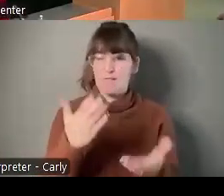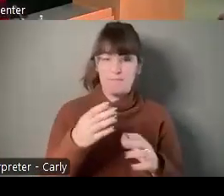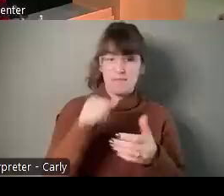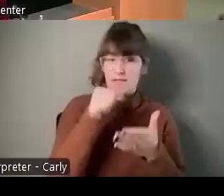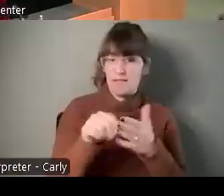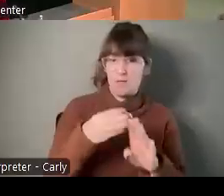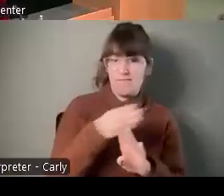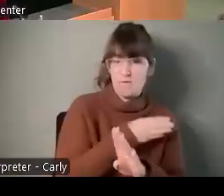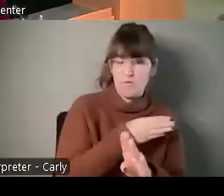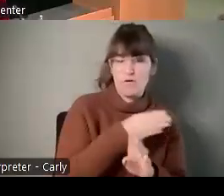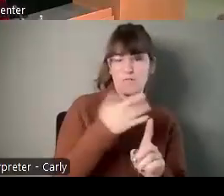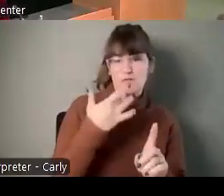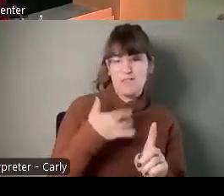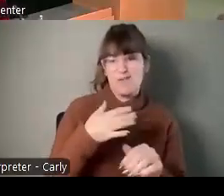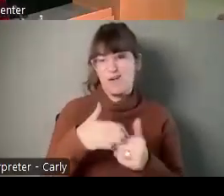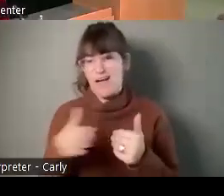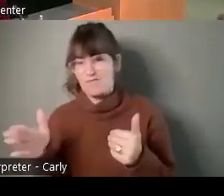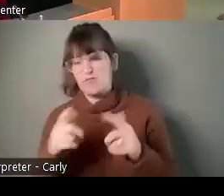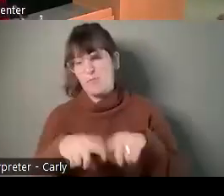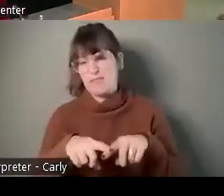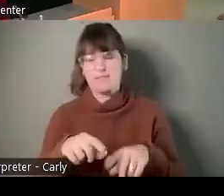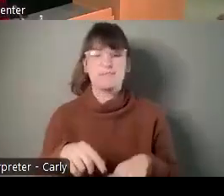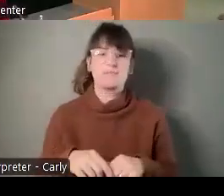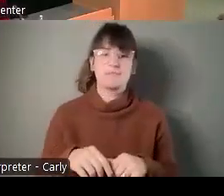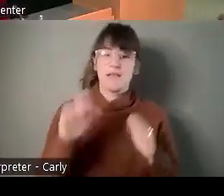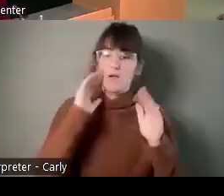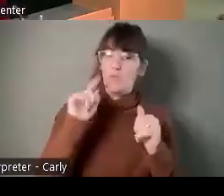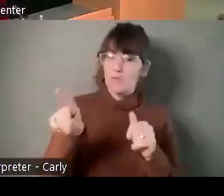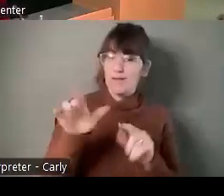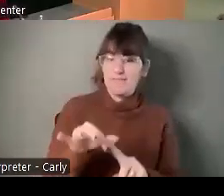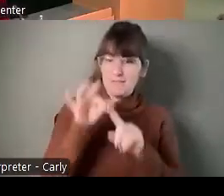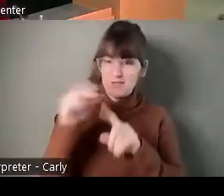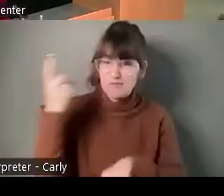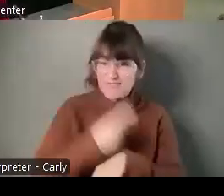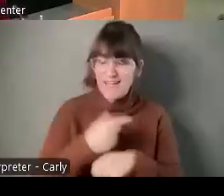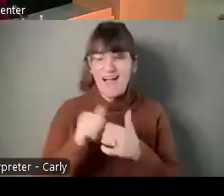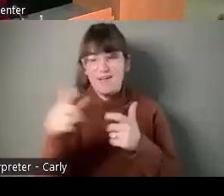closest. We might say something like, "I hope you had a special day. How'd you celebrate? I hope